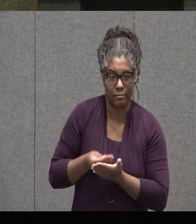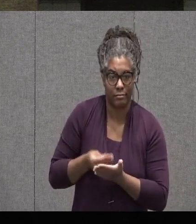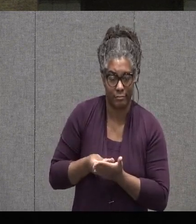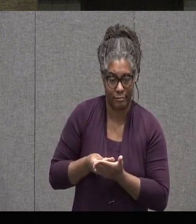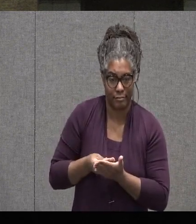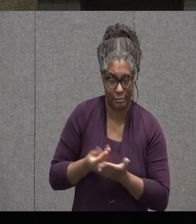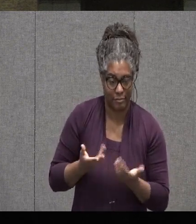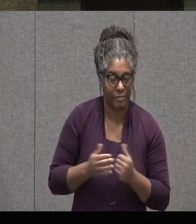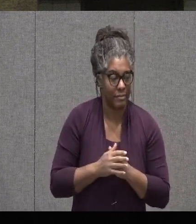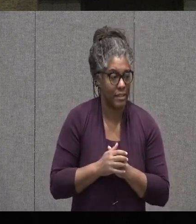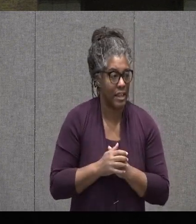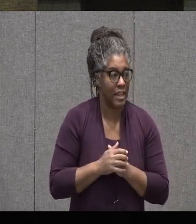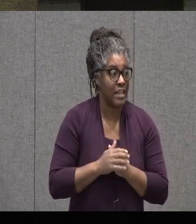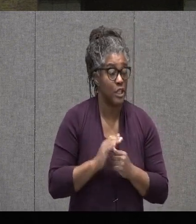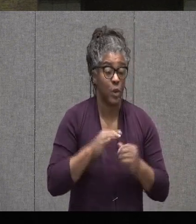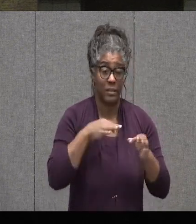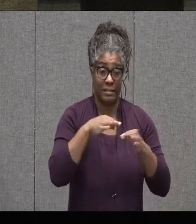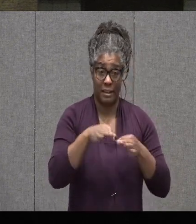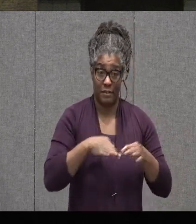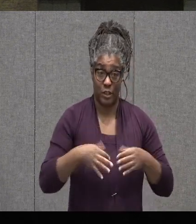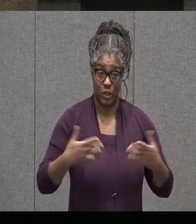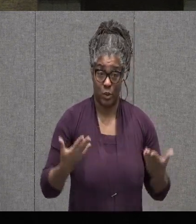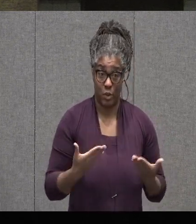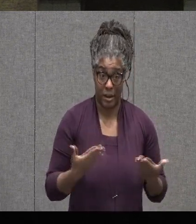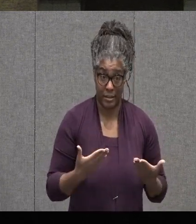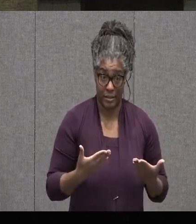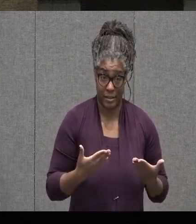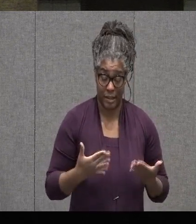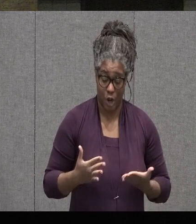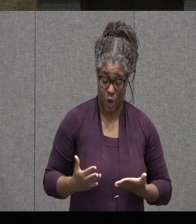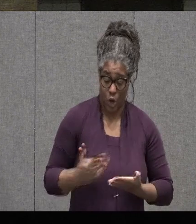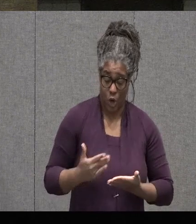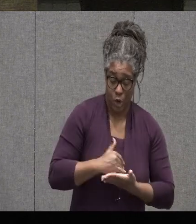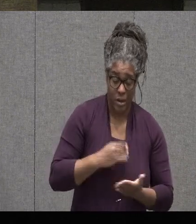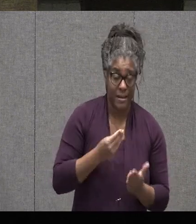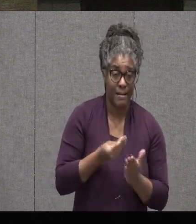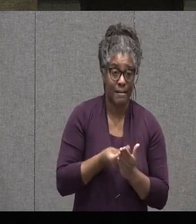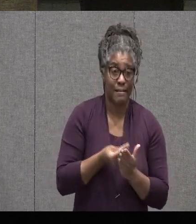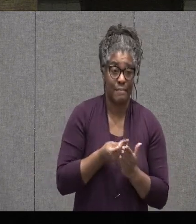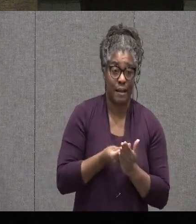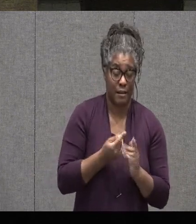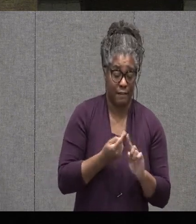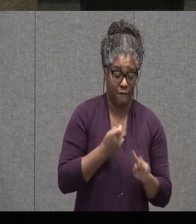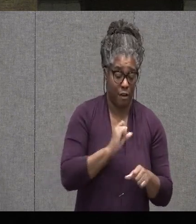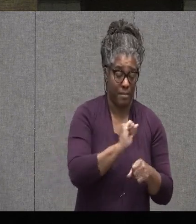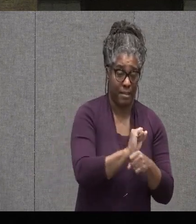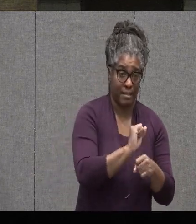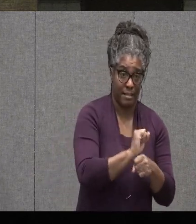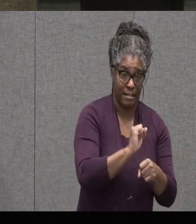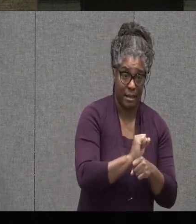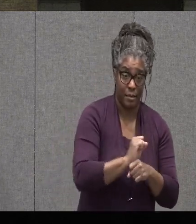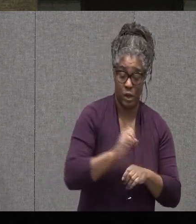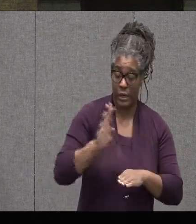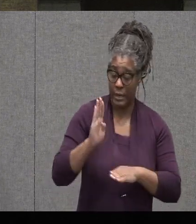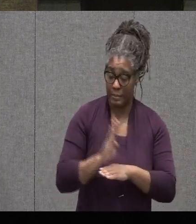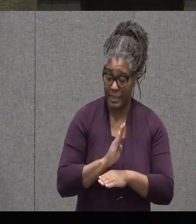Our definition of income is: earning money that comes from labor, business, or property.